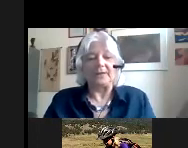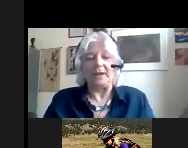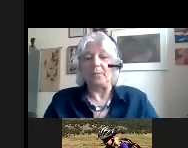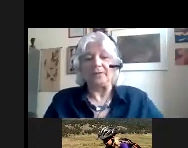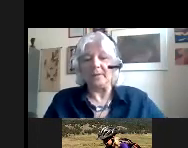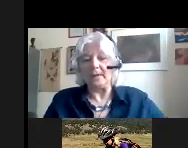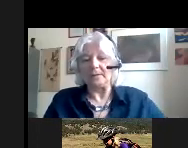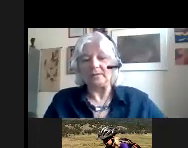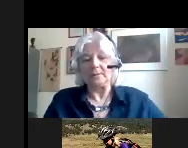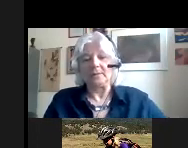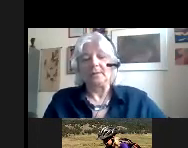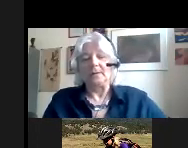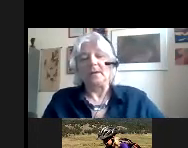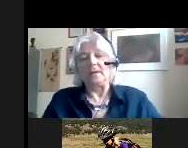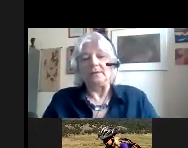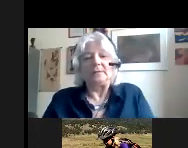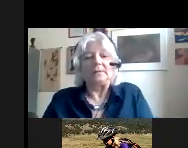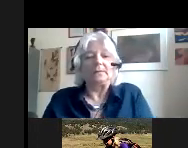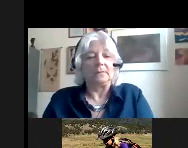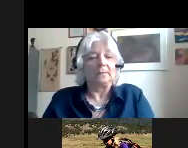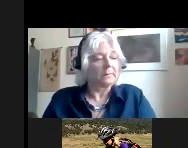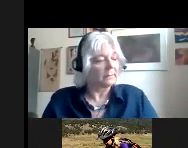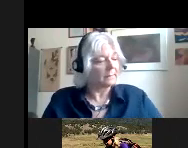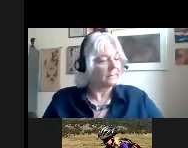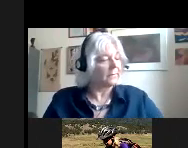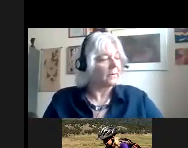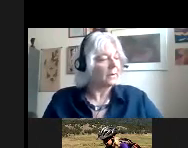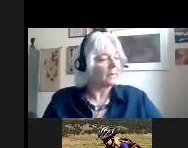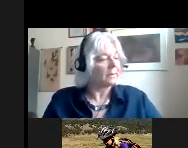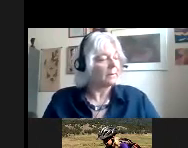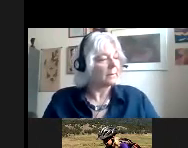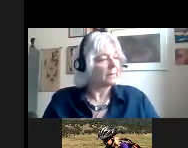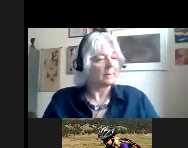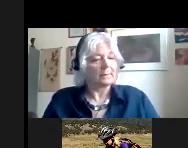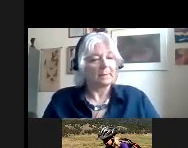same resumes as people of color.